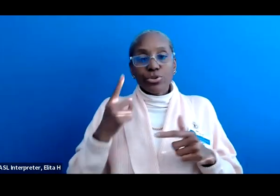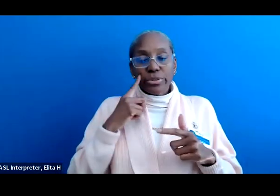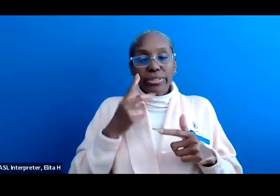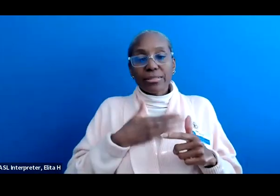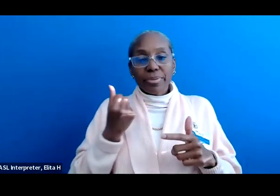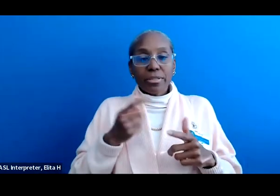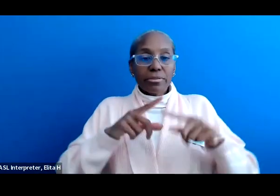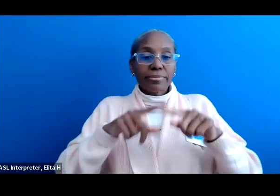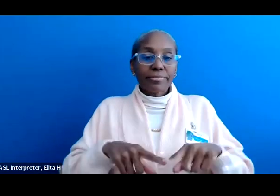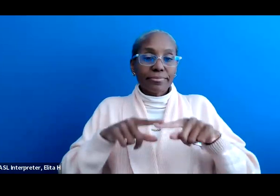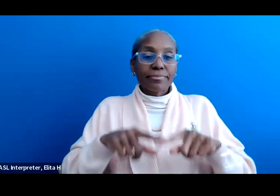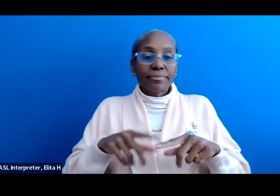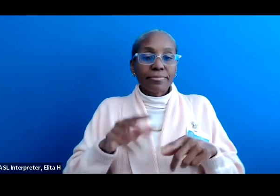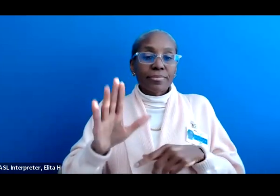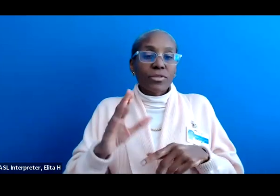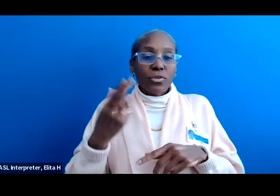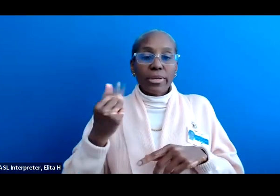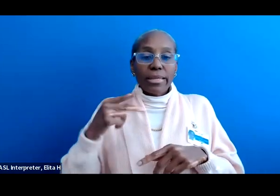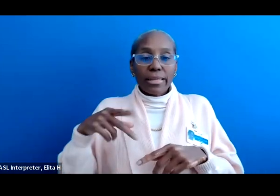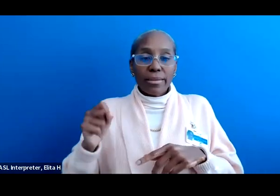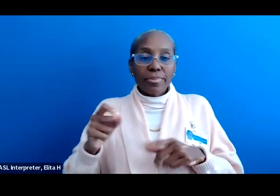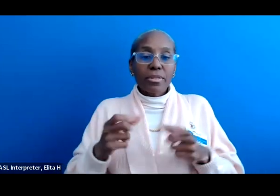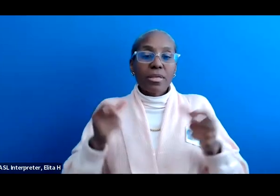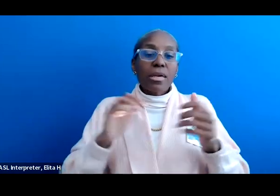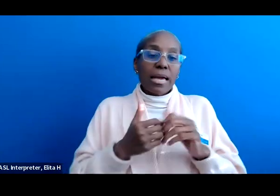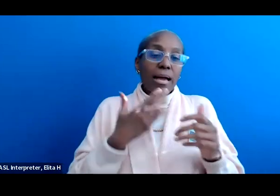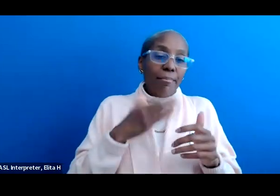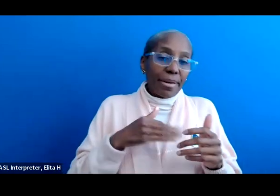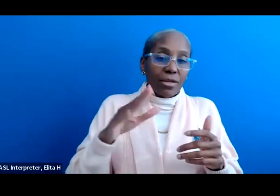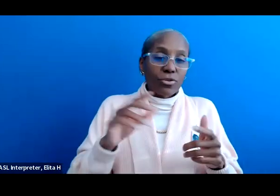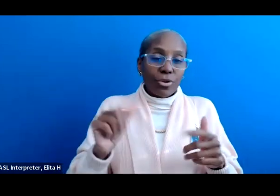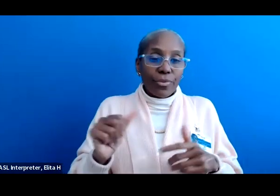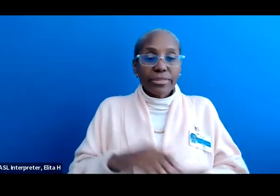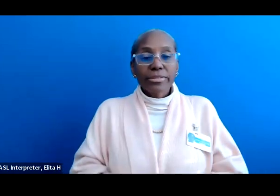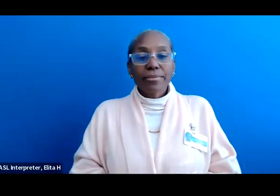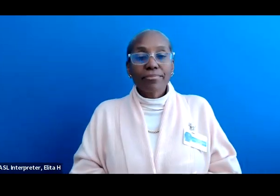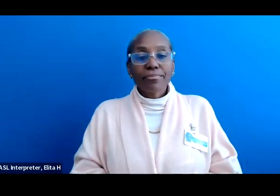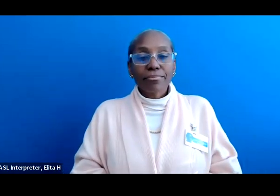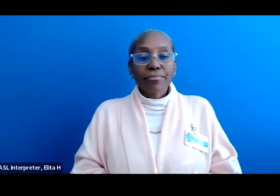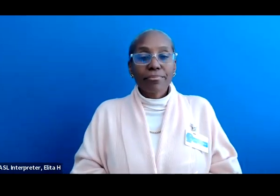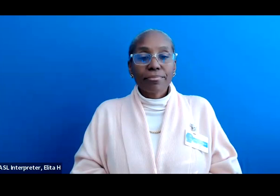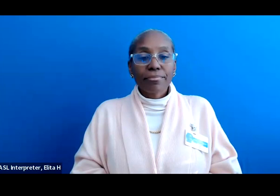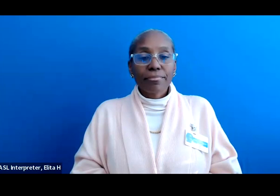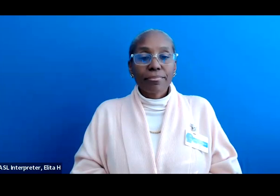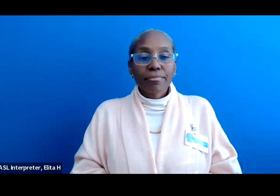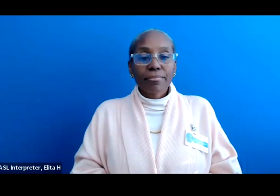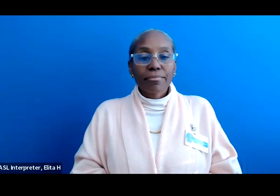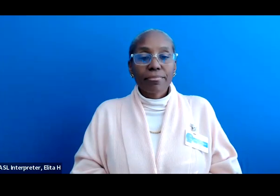It just depends on your hips and how bad the arthritis is. You want to consider surgery.